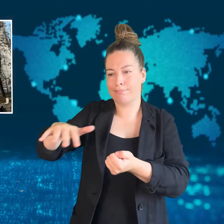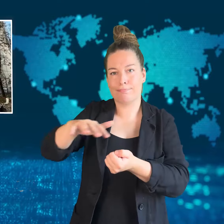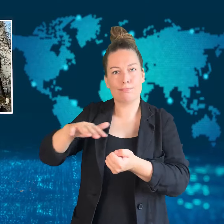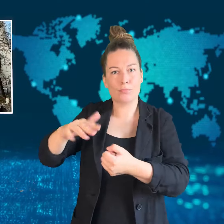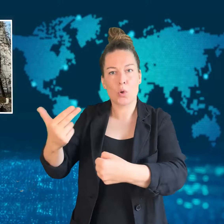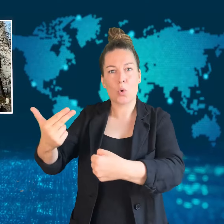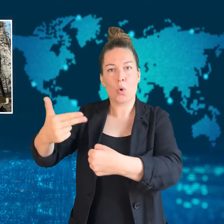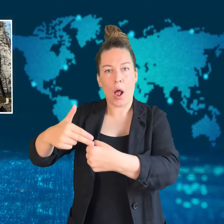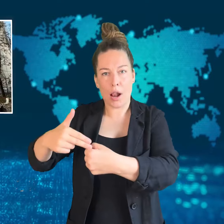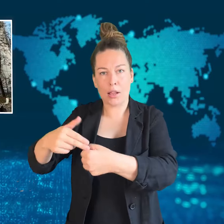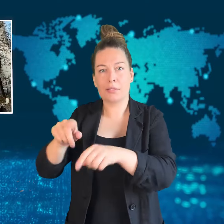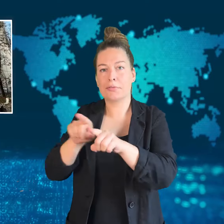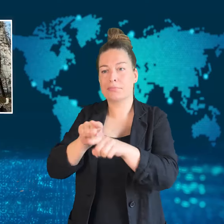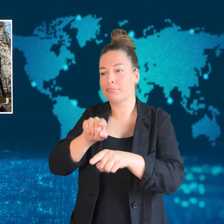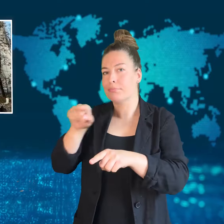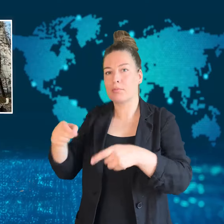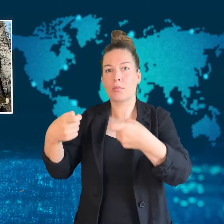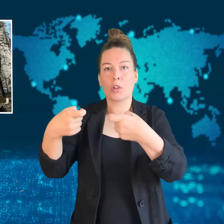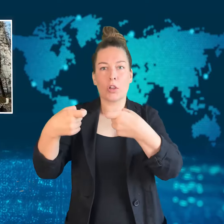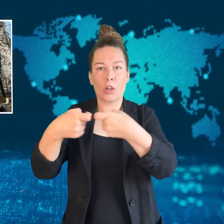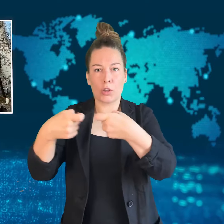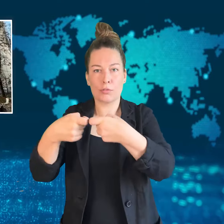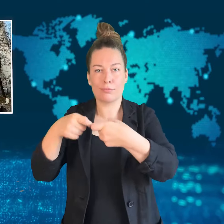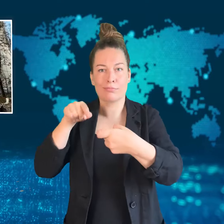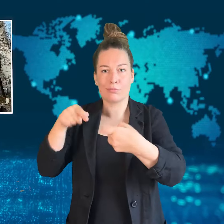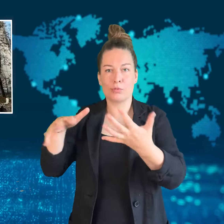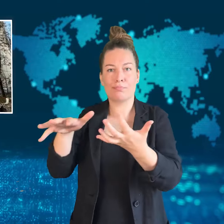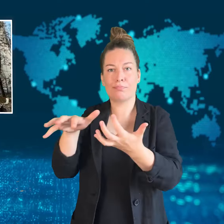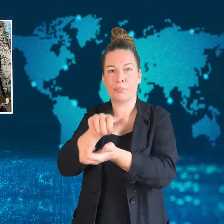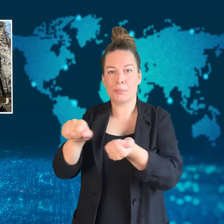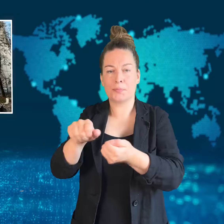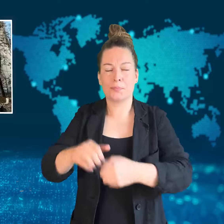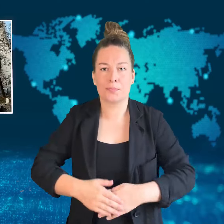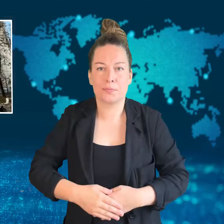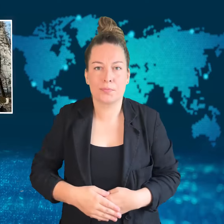Last Thursday, another drone strike hit an oil reservoir